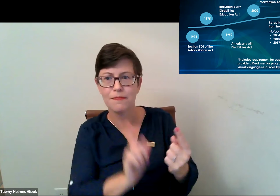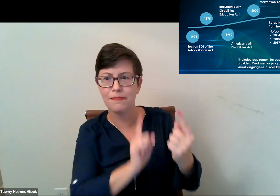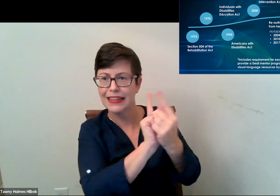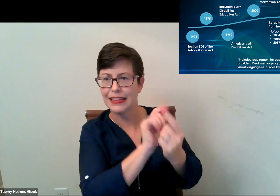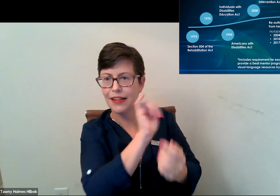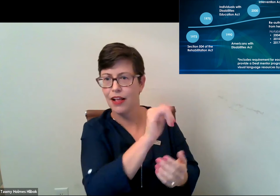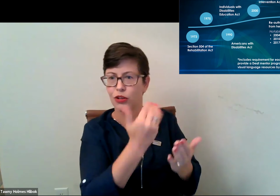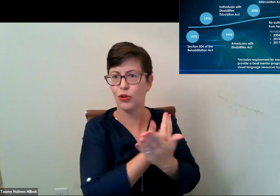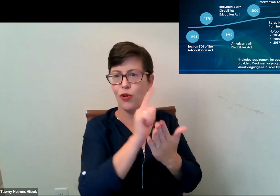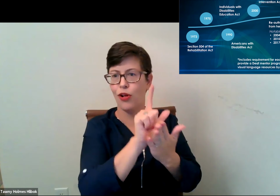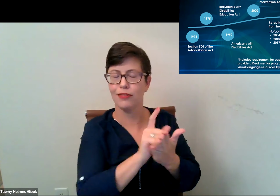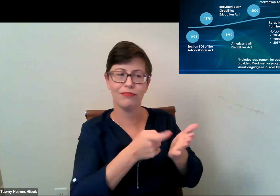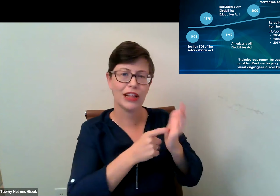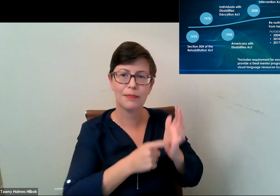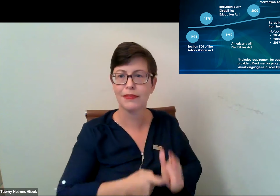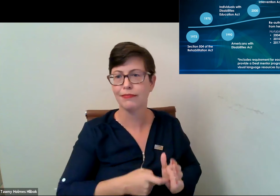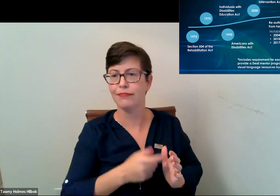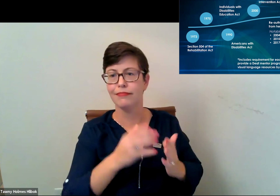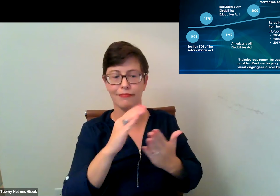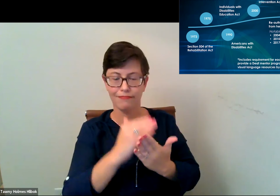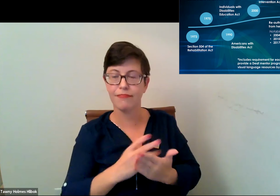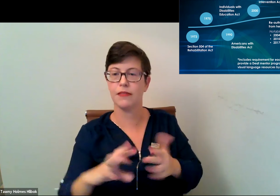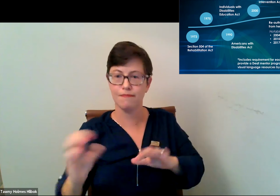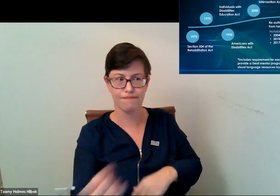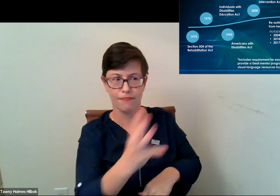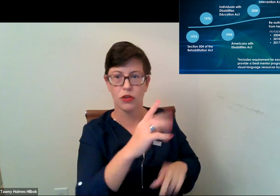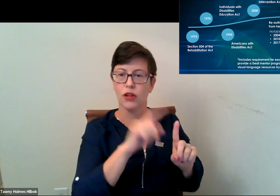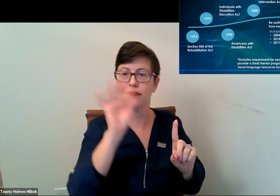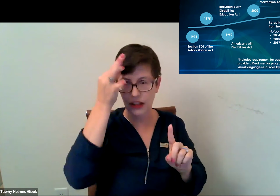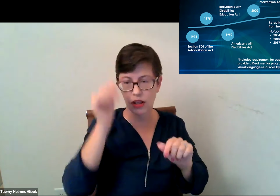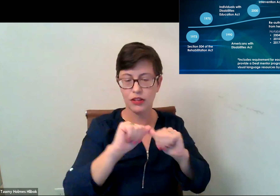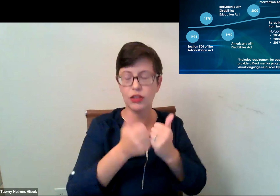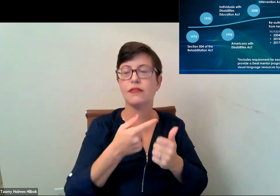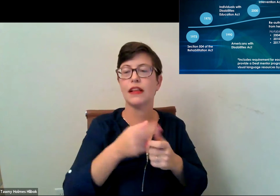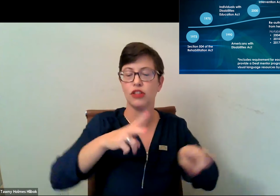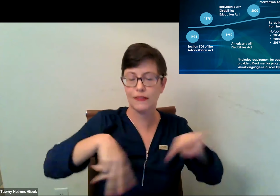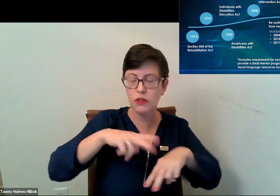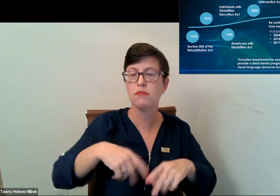Has has to have a plan created and funding for the new launch and then take effect and then.